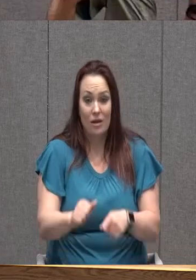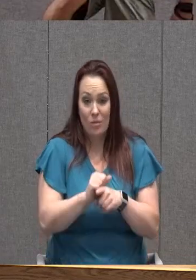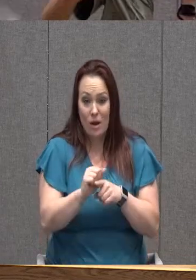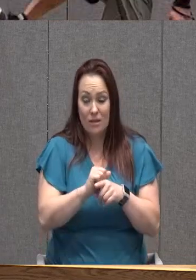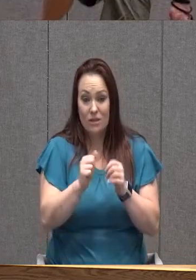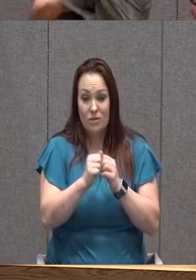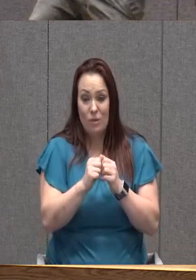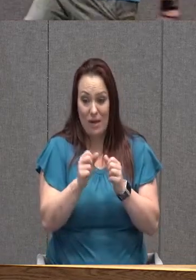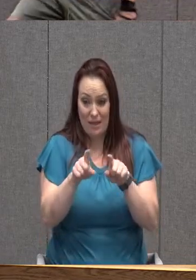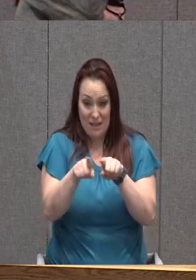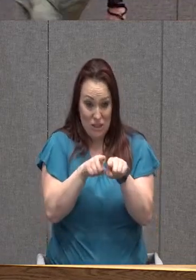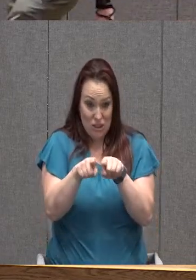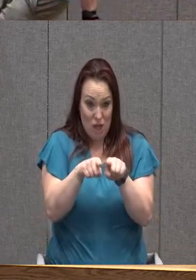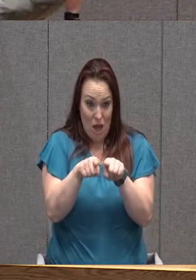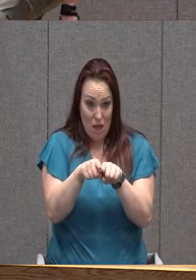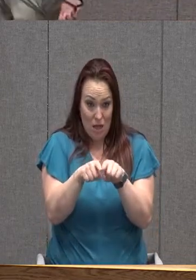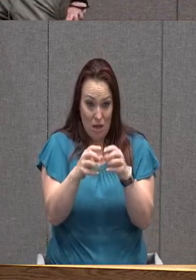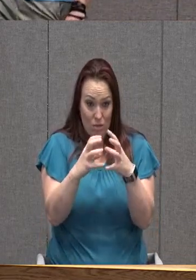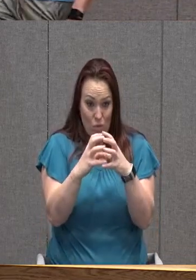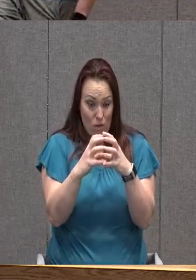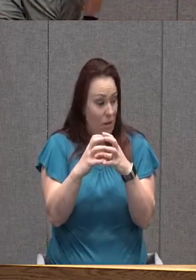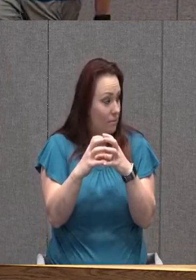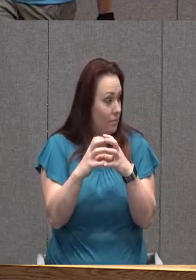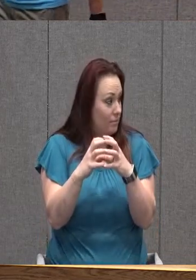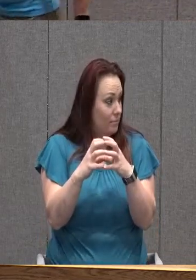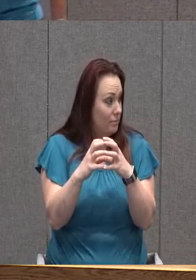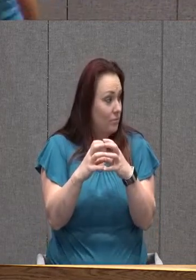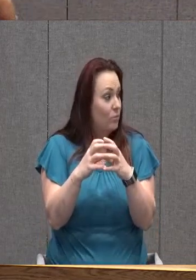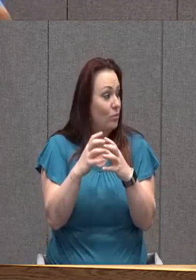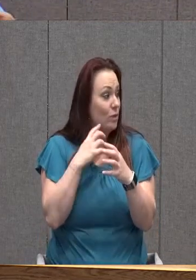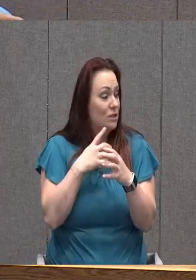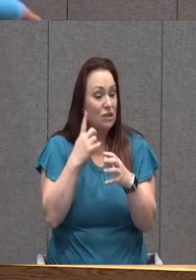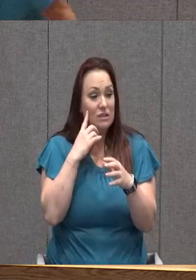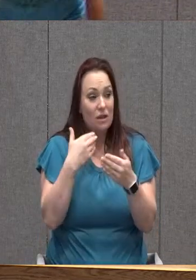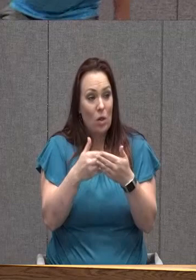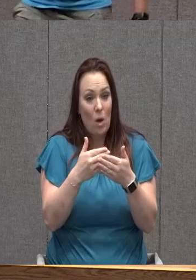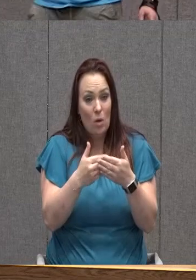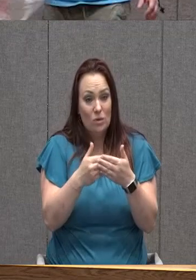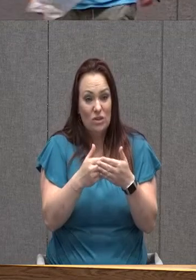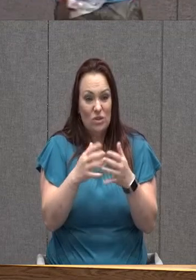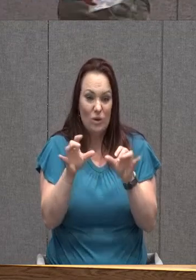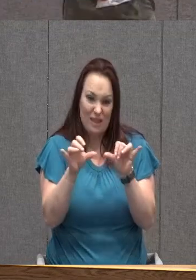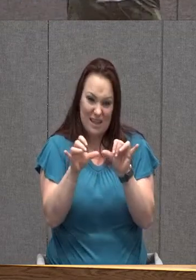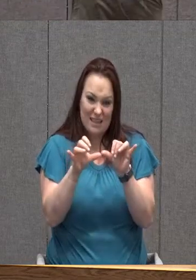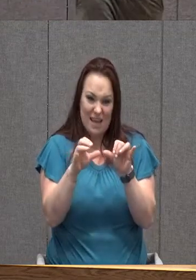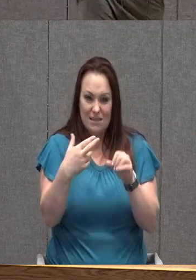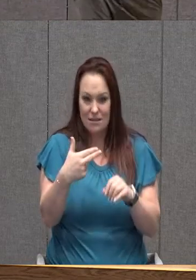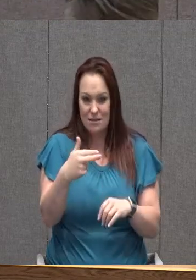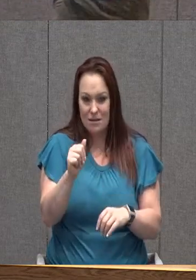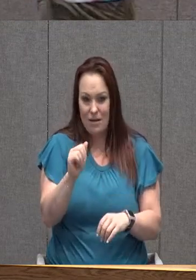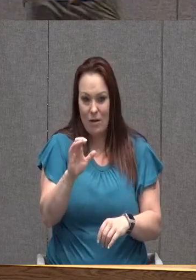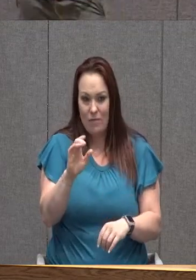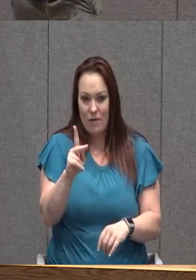which gets us closer to the size of a hacky sack, which is actually a pretty commonly used game,